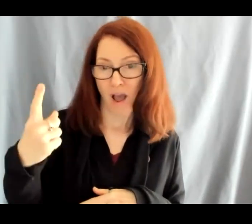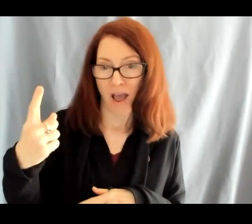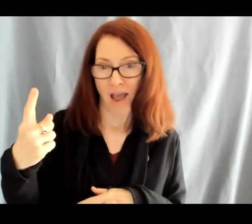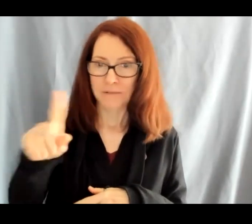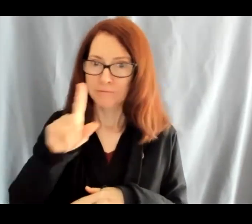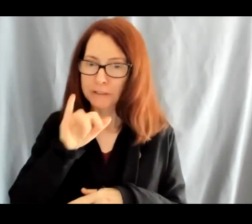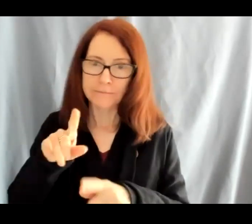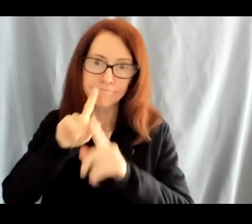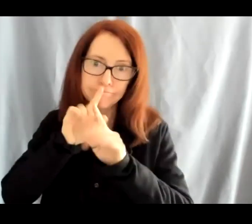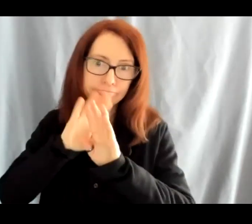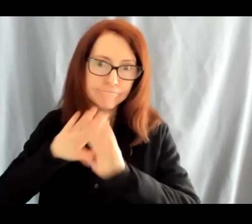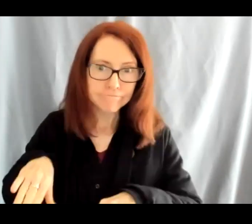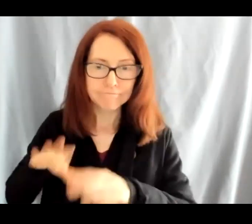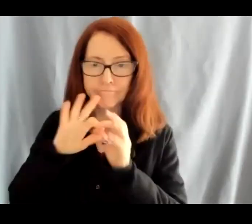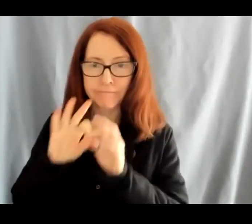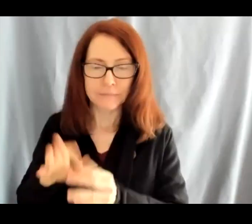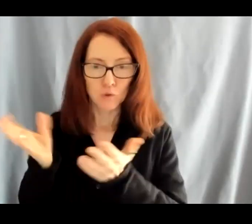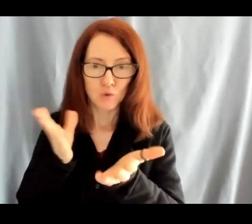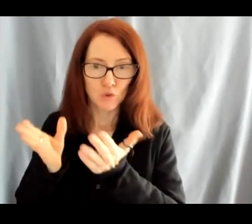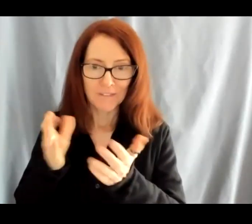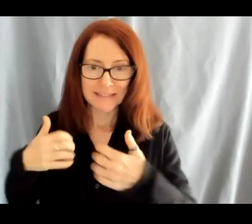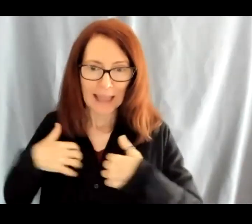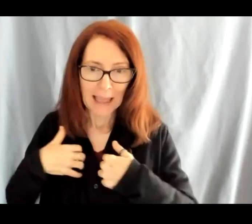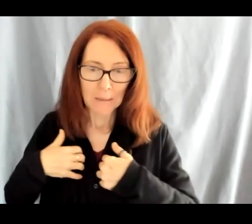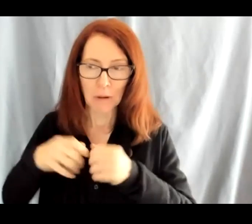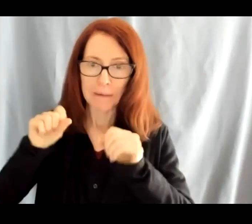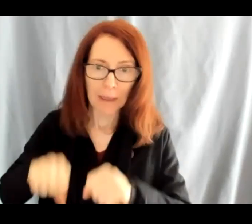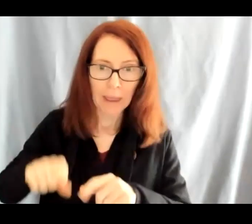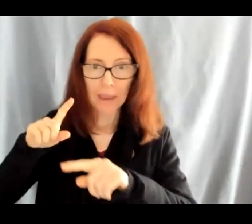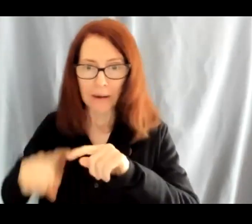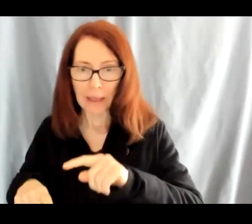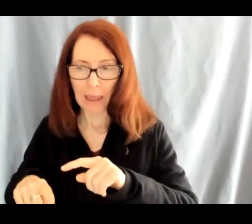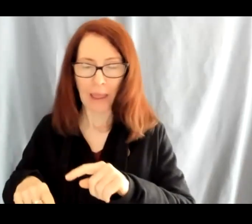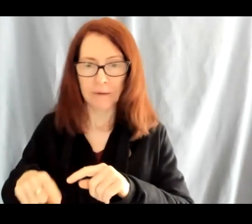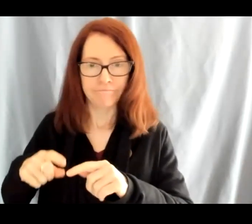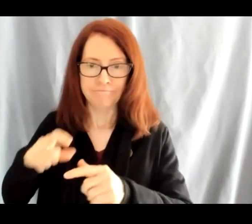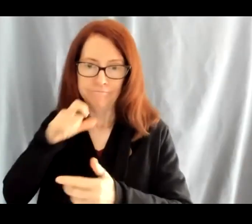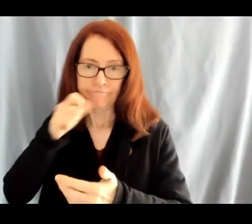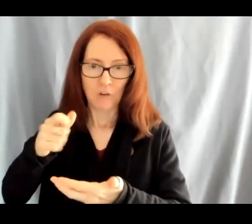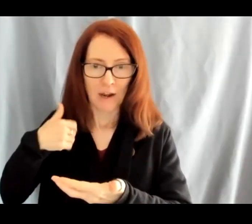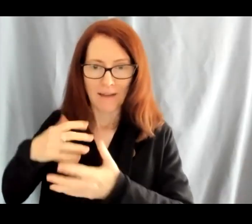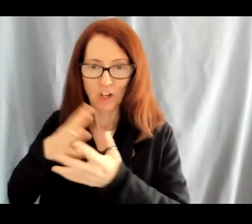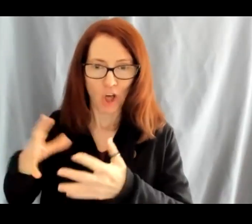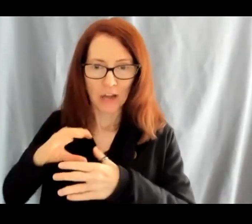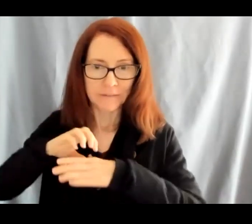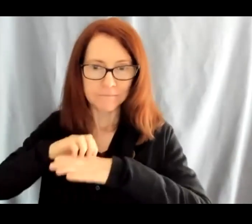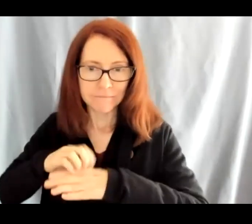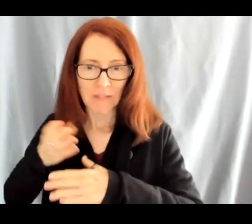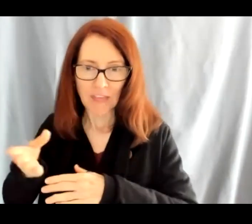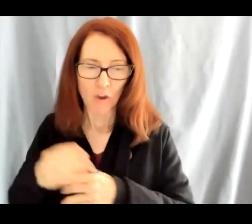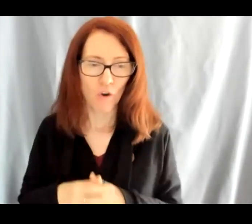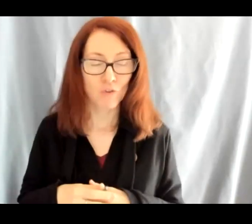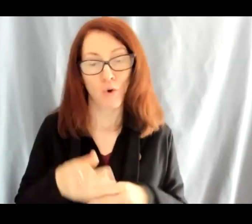I think you could go two ways you could say that you know we are public employers and